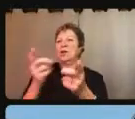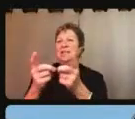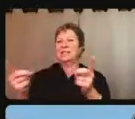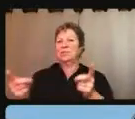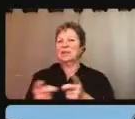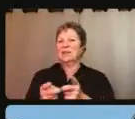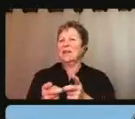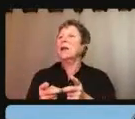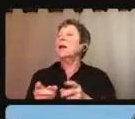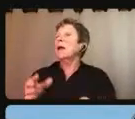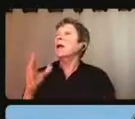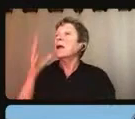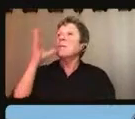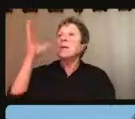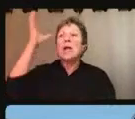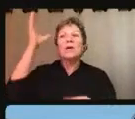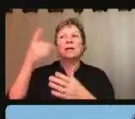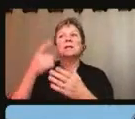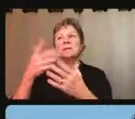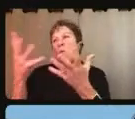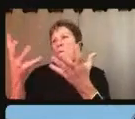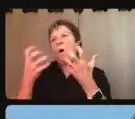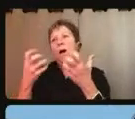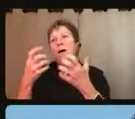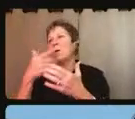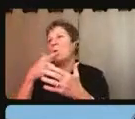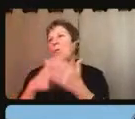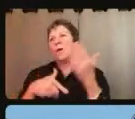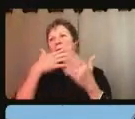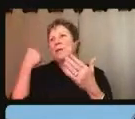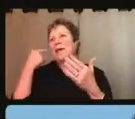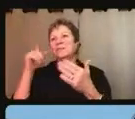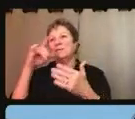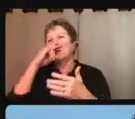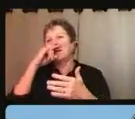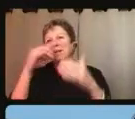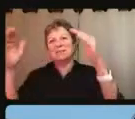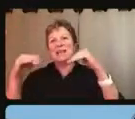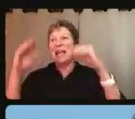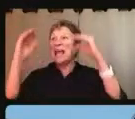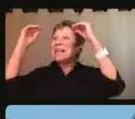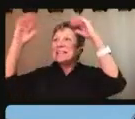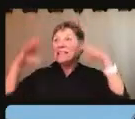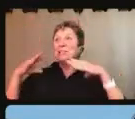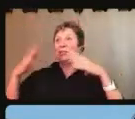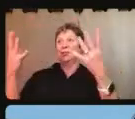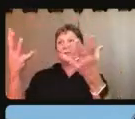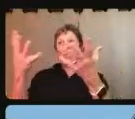THE COMMON GOAL OF DOING WHAT IS B FOR THE STUDENTS IN OUR